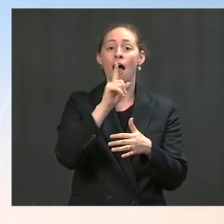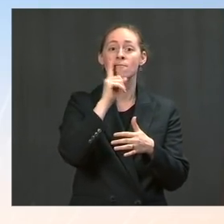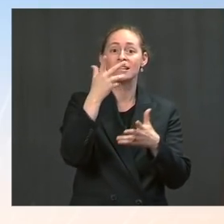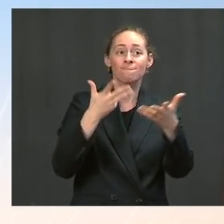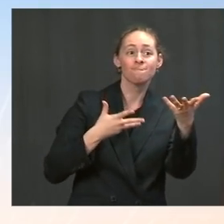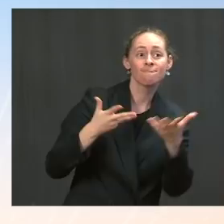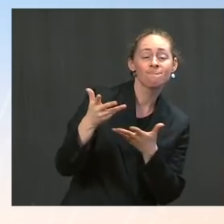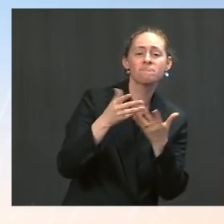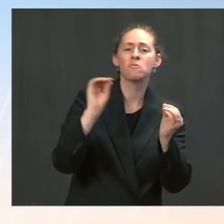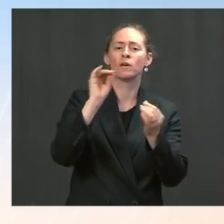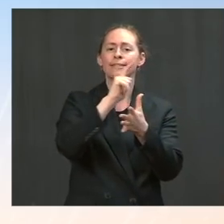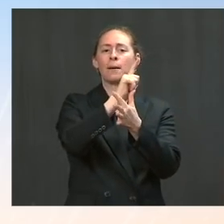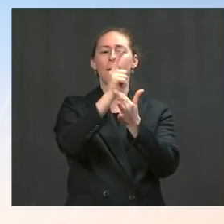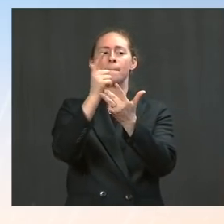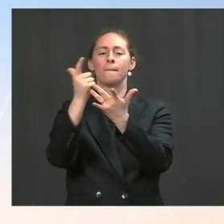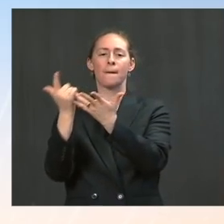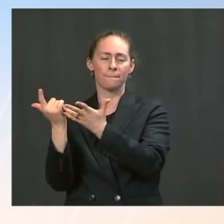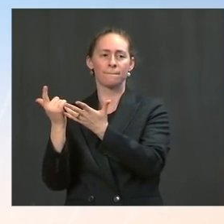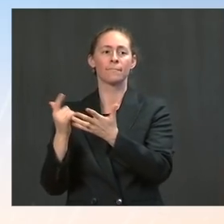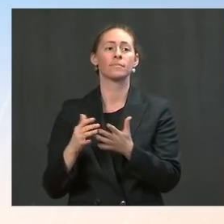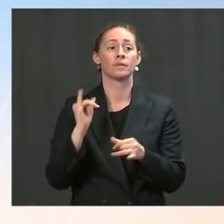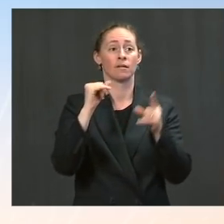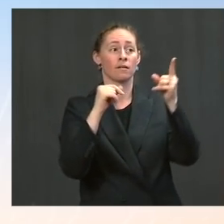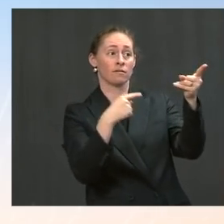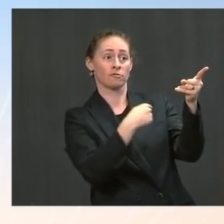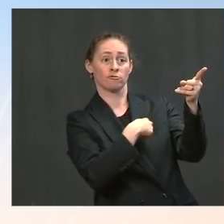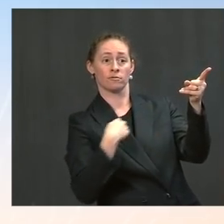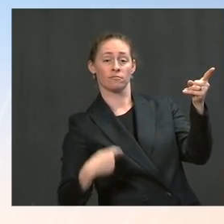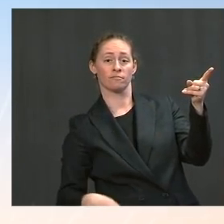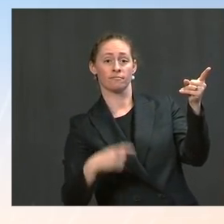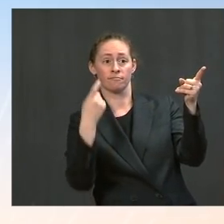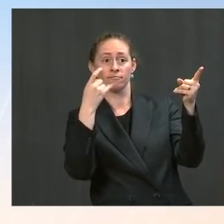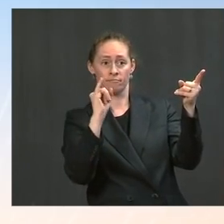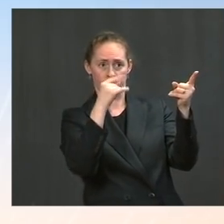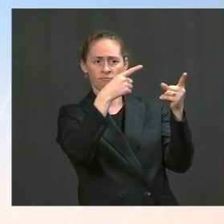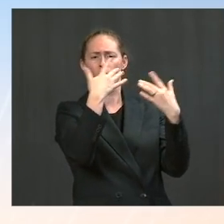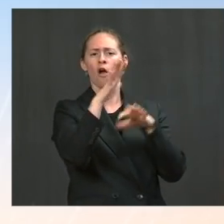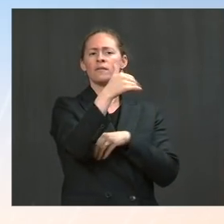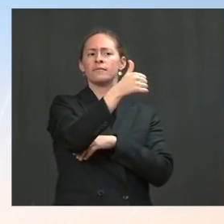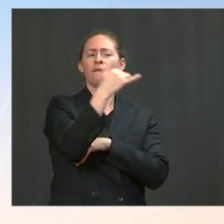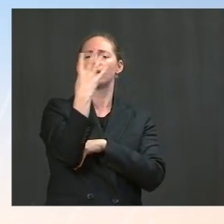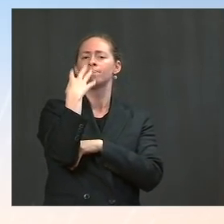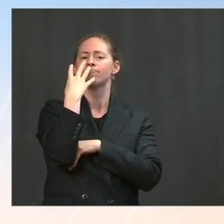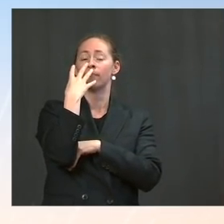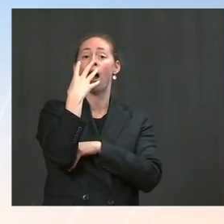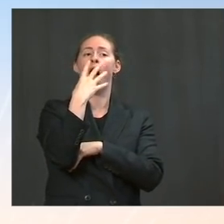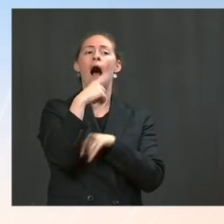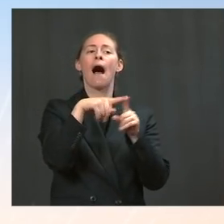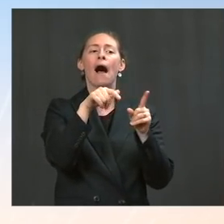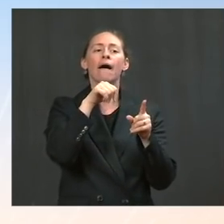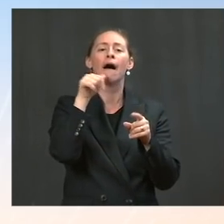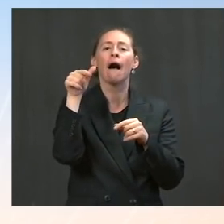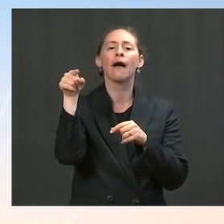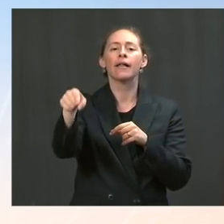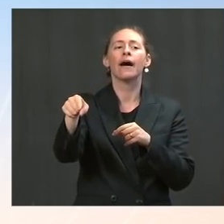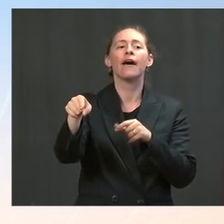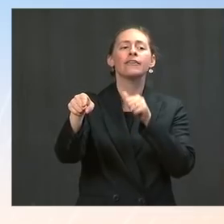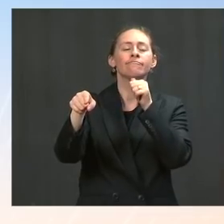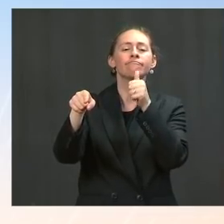and President Xi actually delivered prerecorded remarks, so he wasn't even there participating in person. The Press: And just to follow up on the health misinformation --